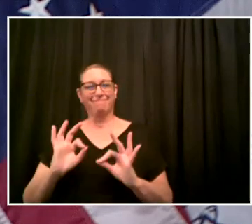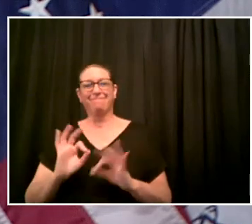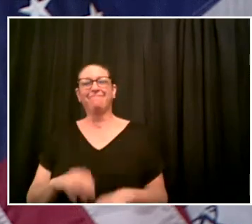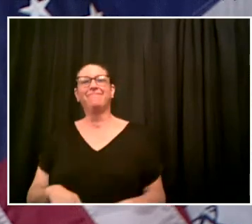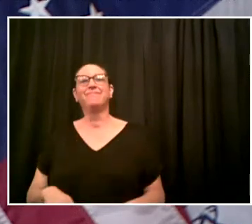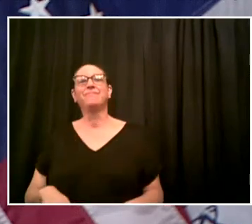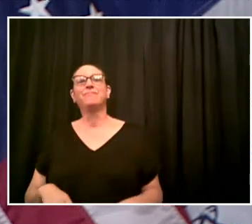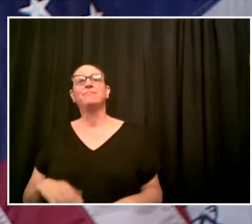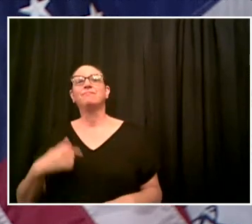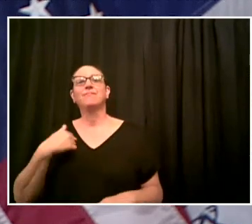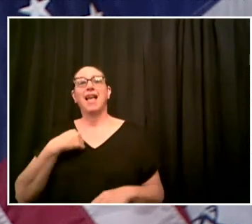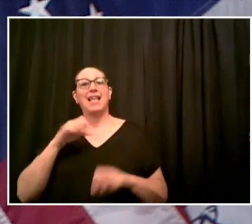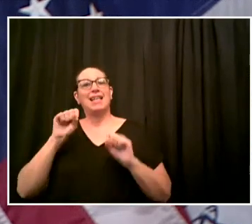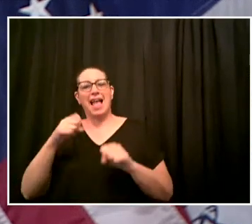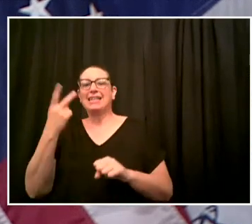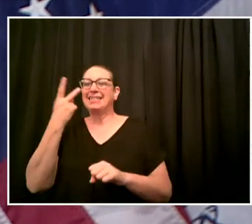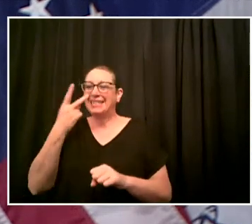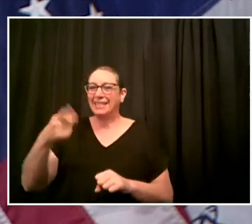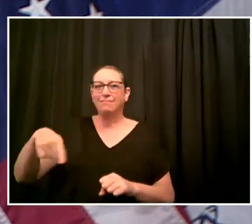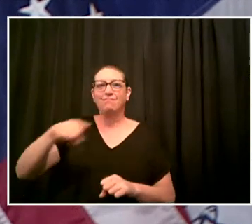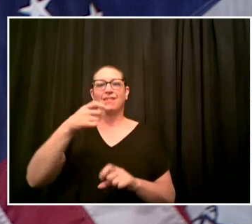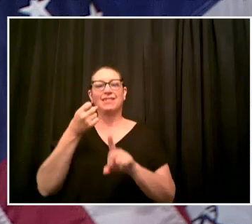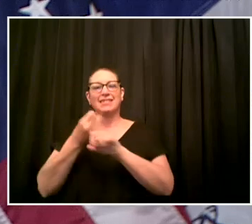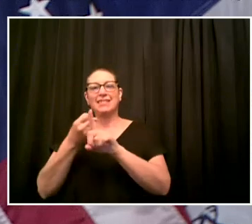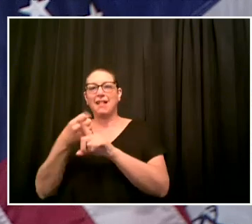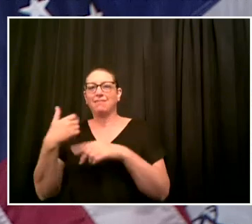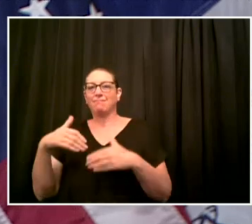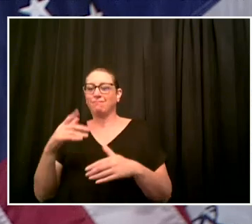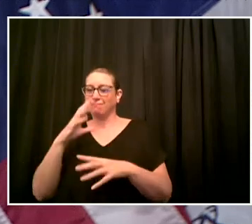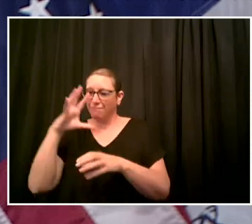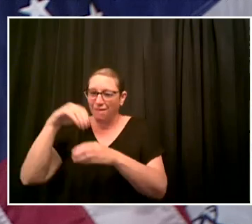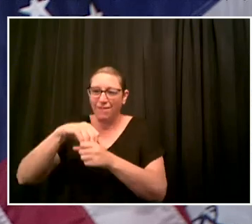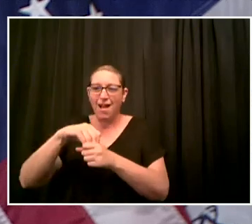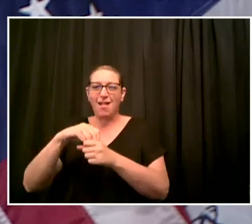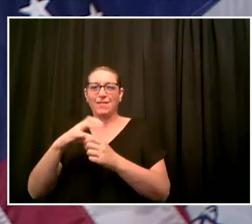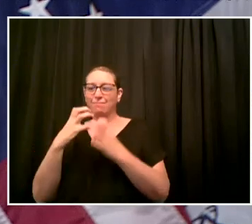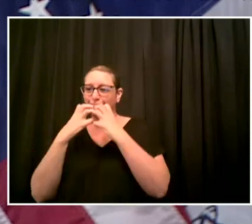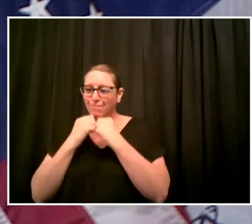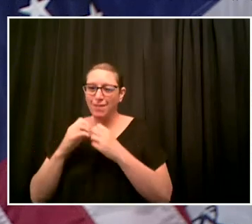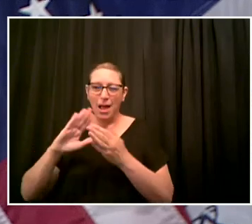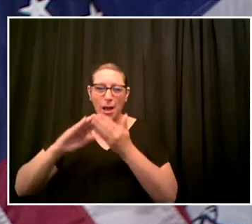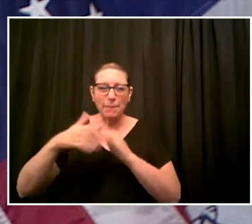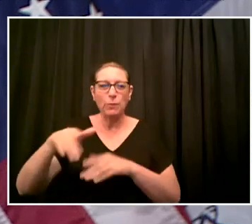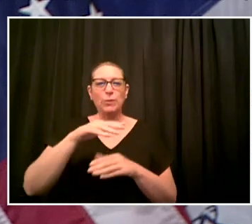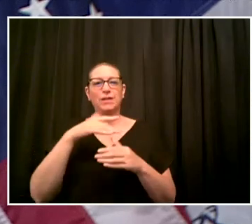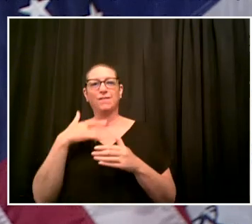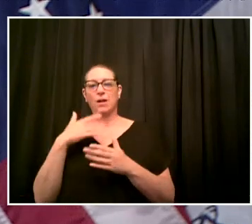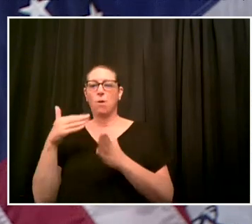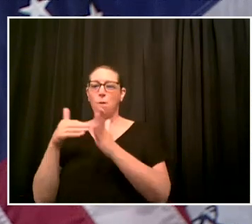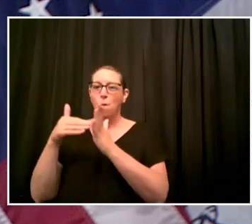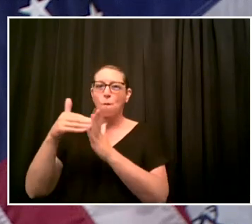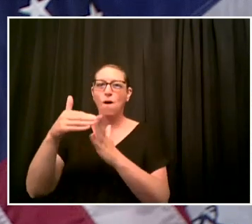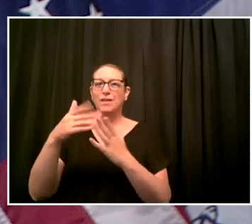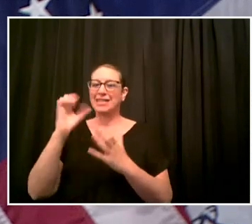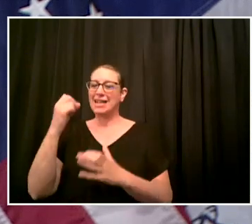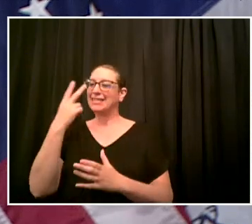ALL THOSE SMALL BUSISNESES AND RESTAUNRATREUS. I CAN TELL THAT